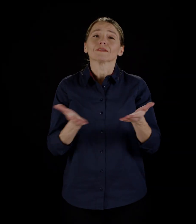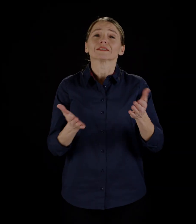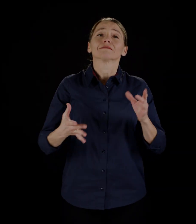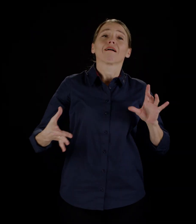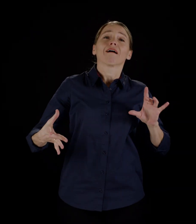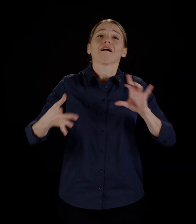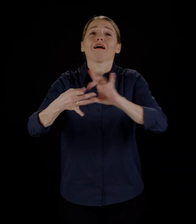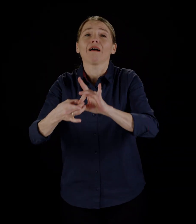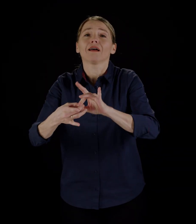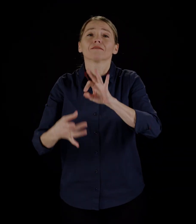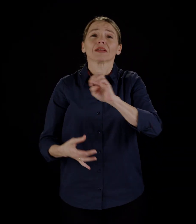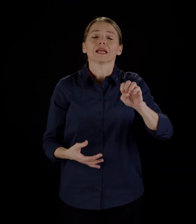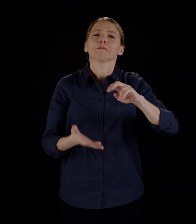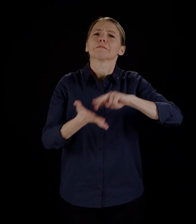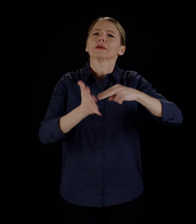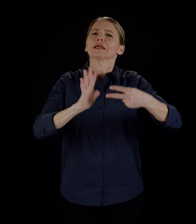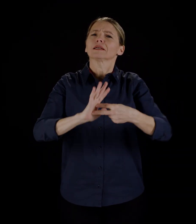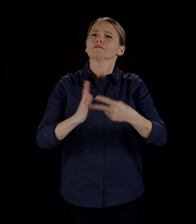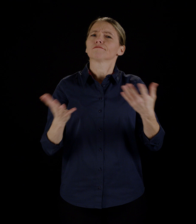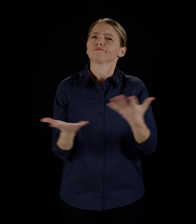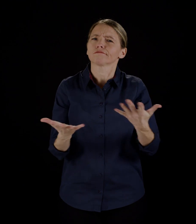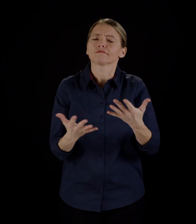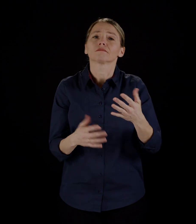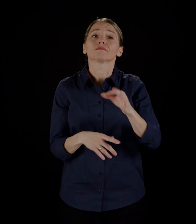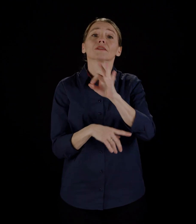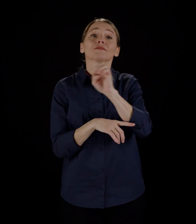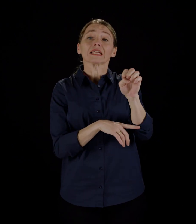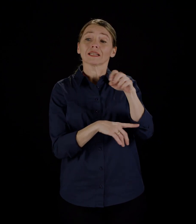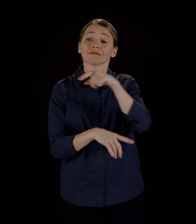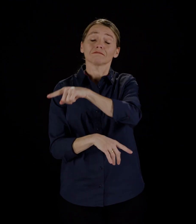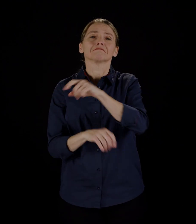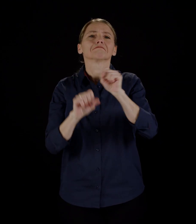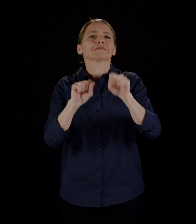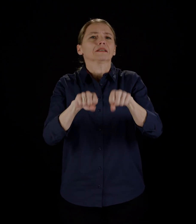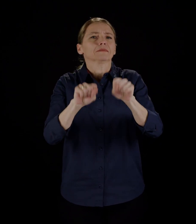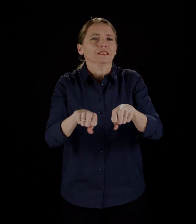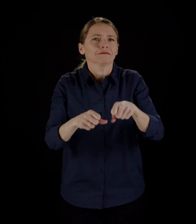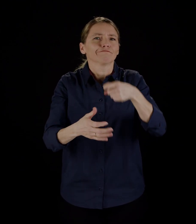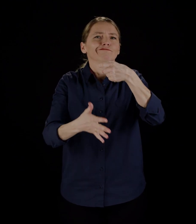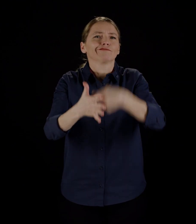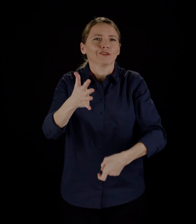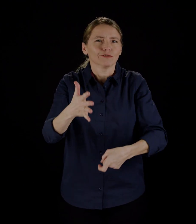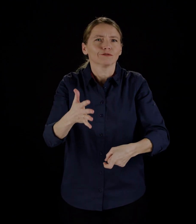A Service Reconnection Fee refers to a fee that may be charged for the reconnection of